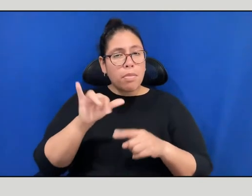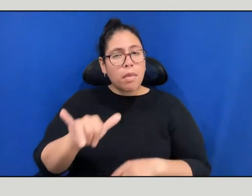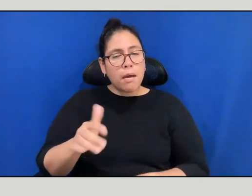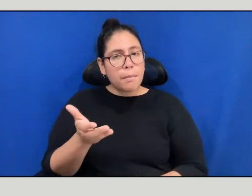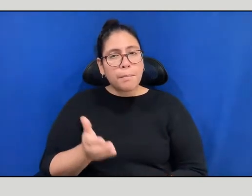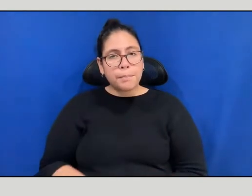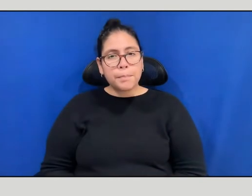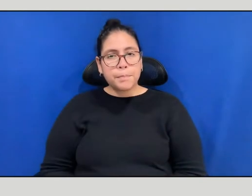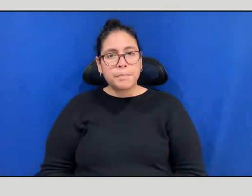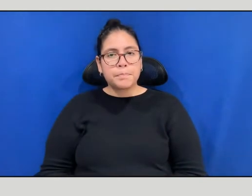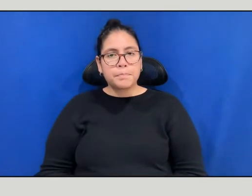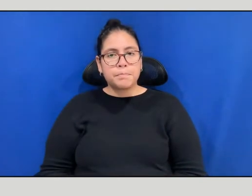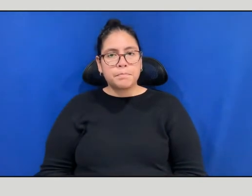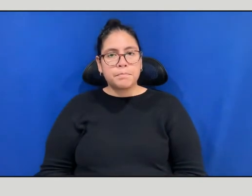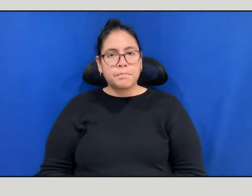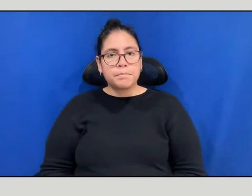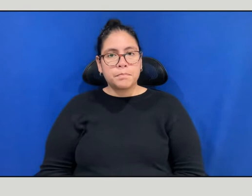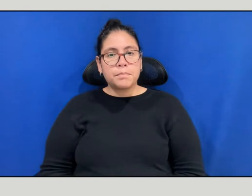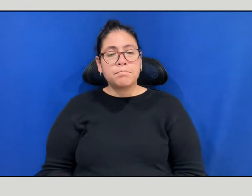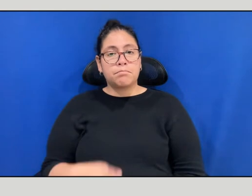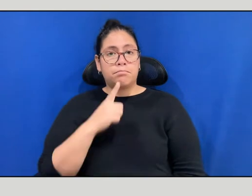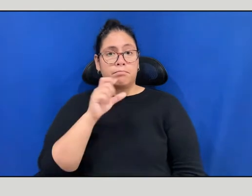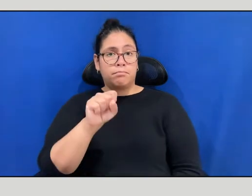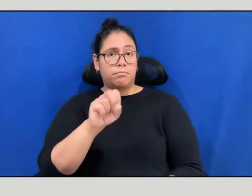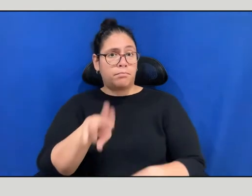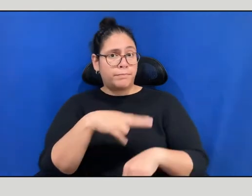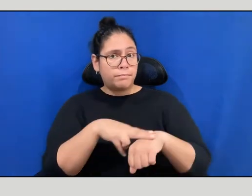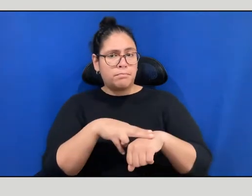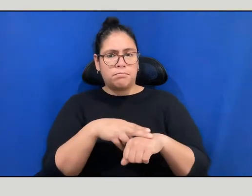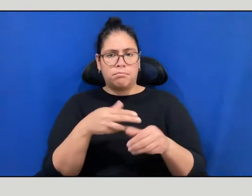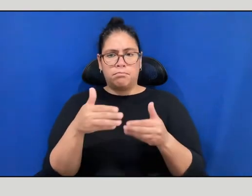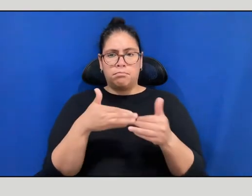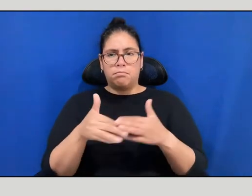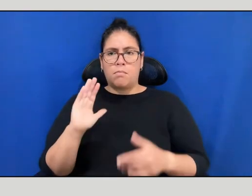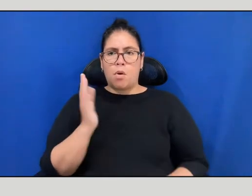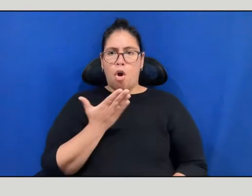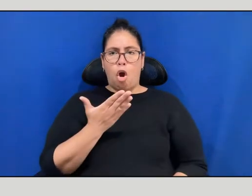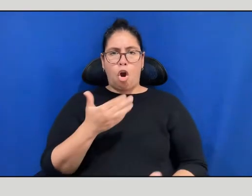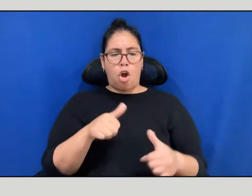Regardless of our local experiences, we have a common experience,